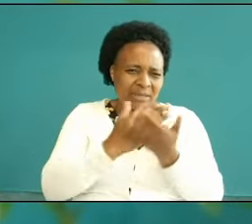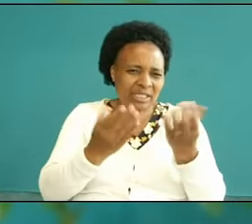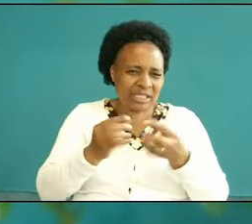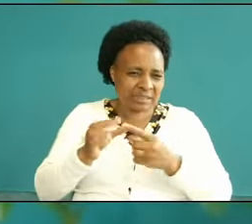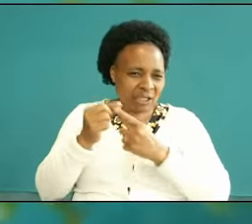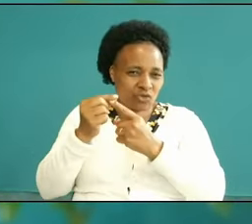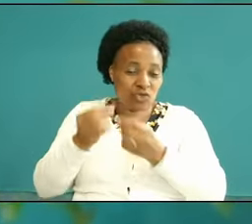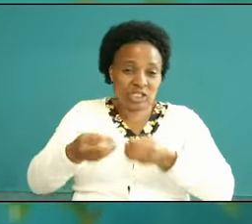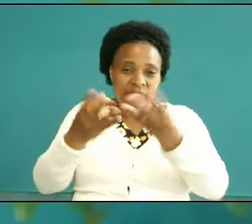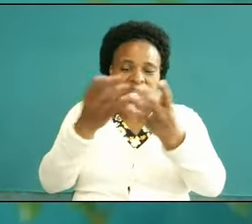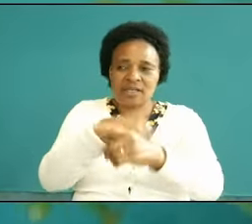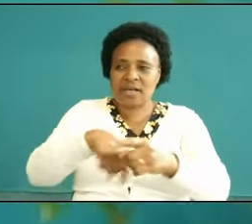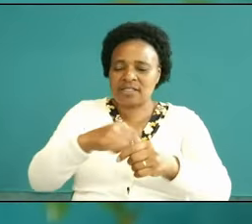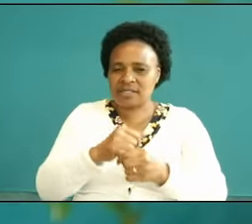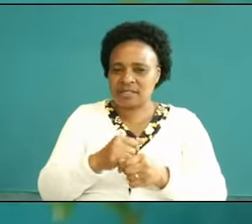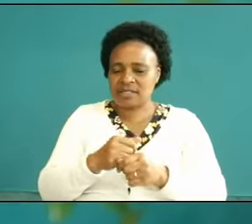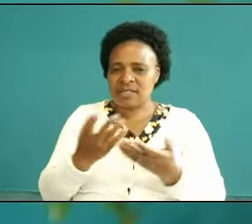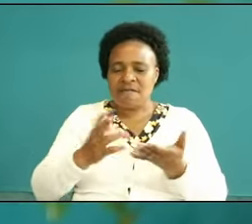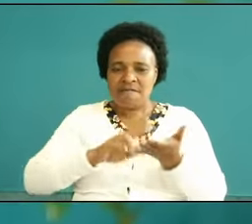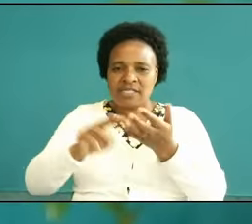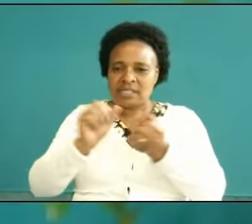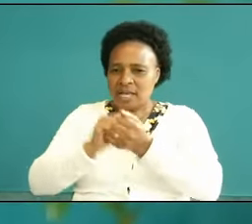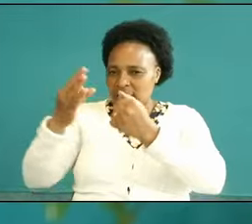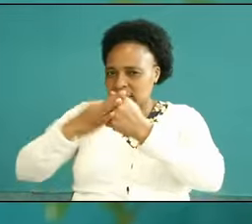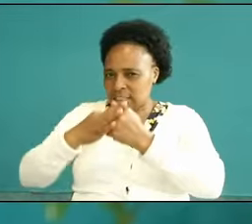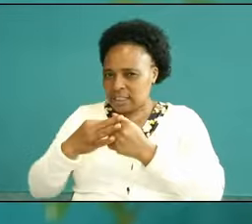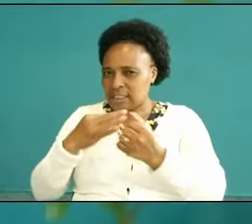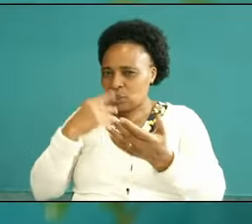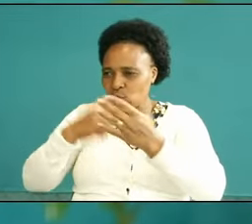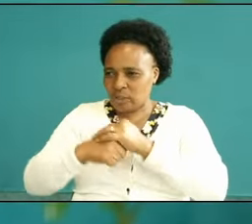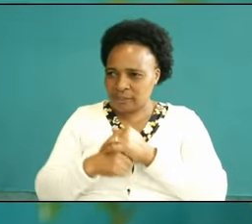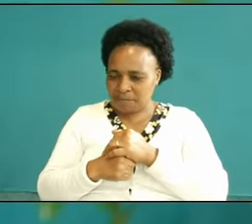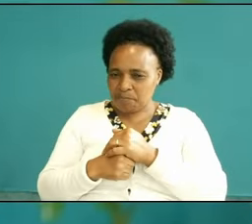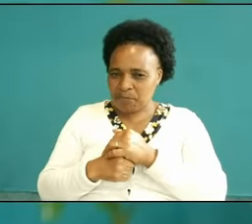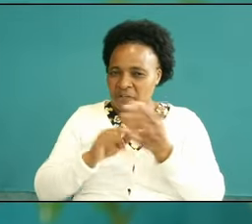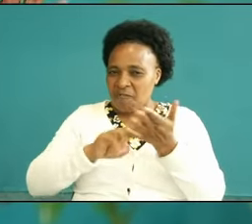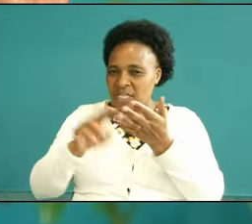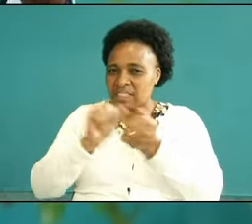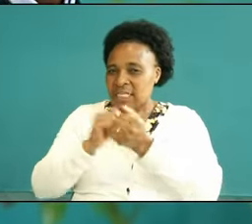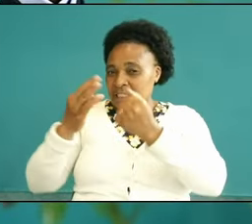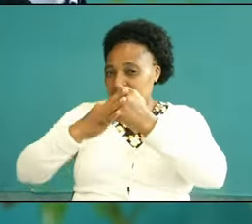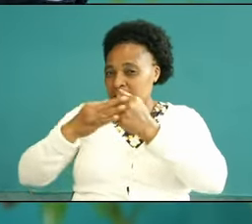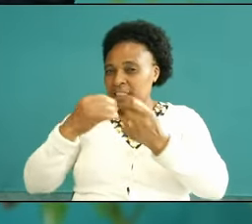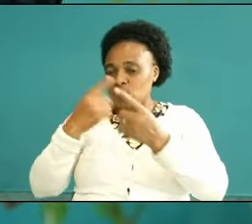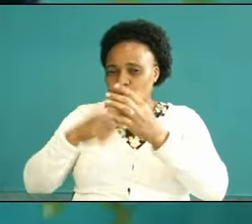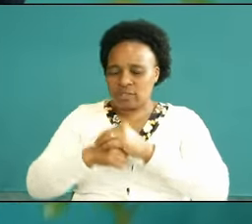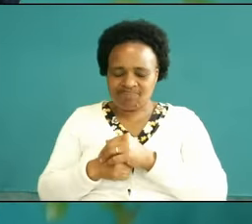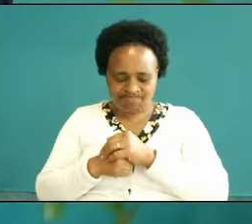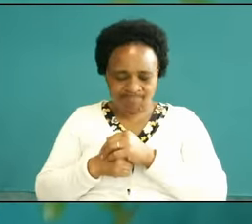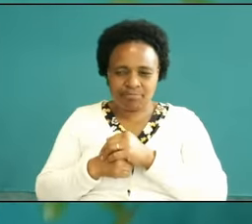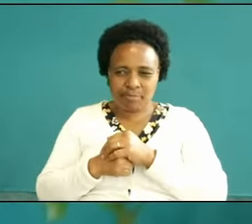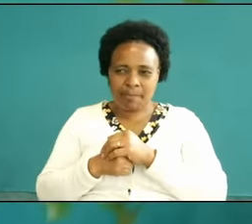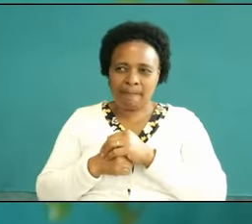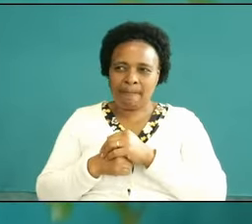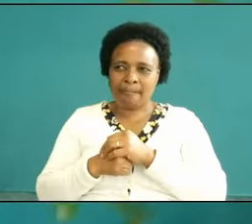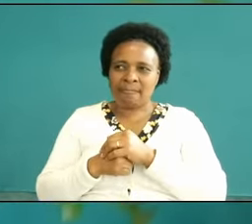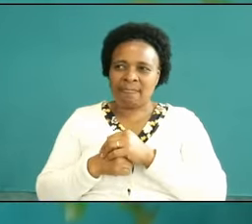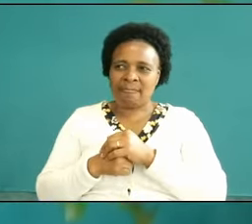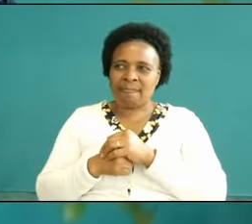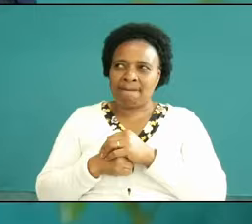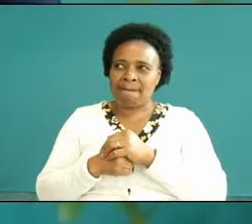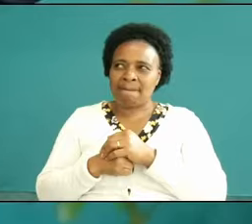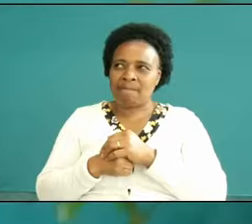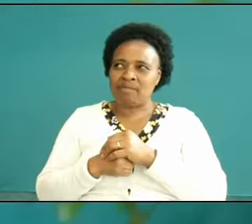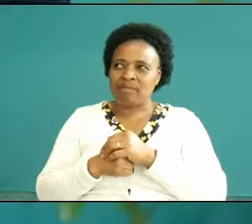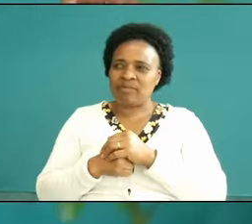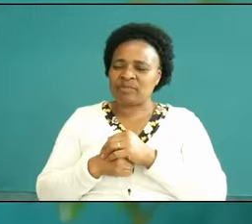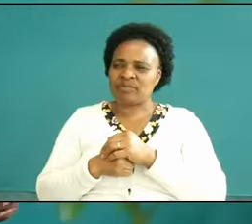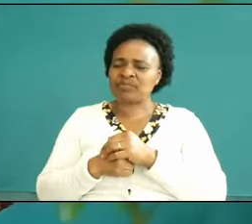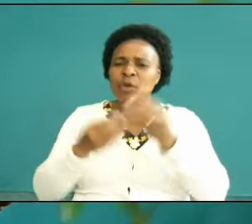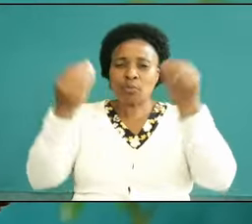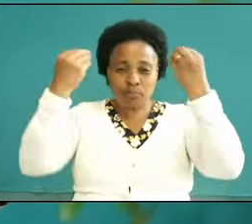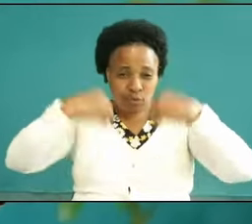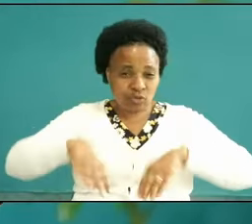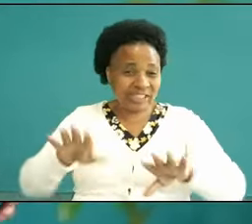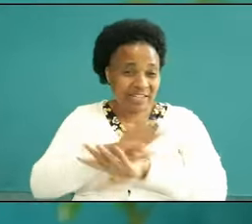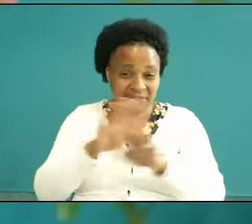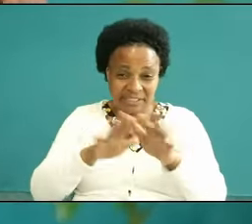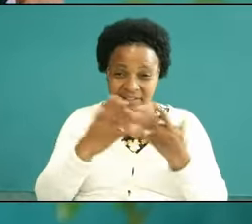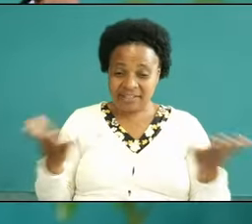he captures in verse 18 now go there with me verse 18 now Paul says fine you put on the armor you are